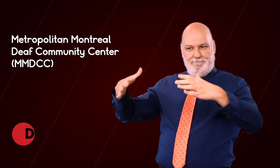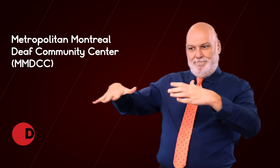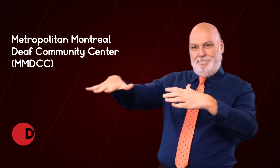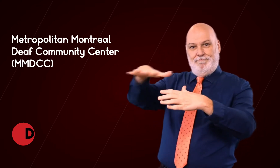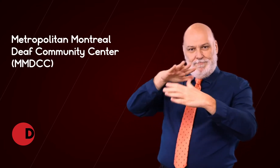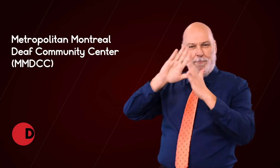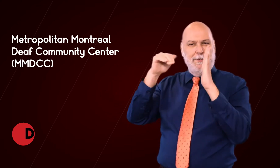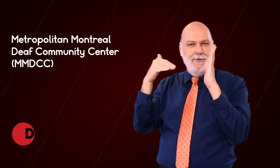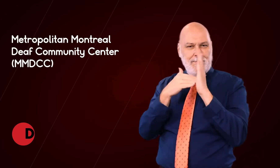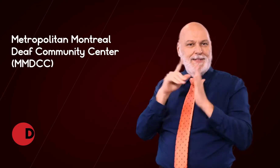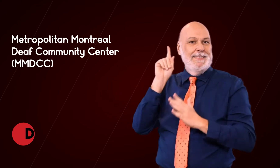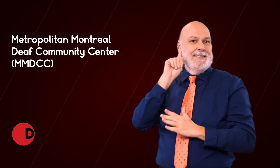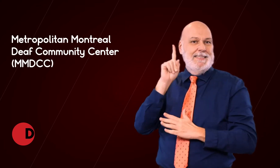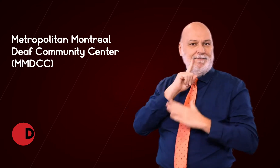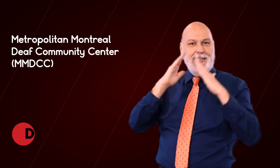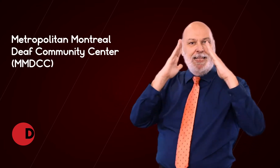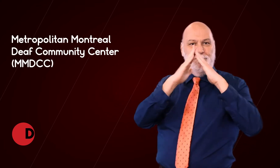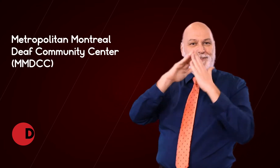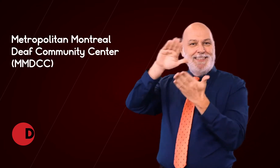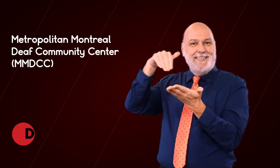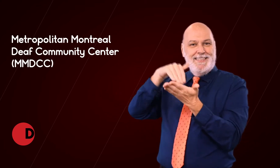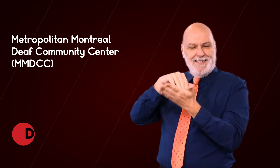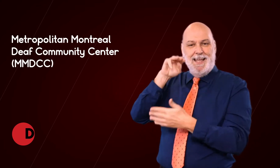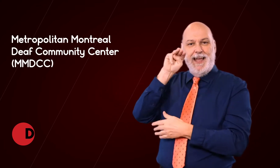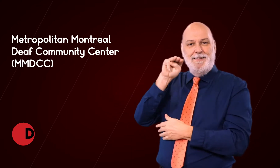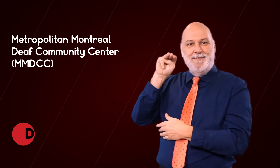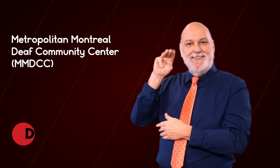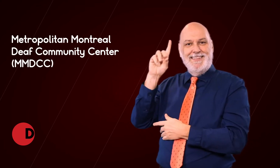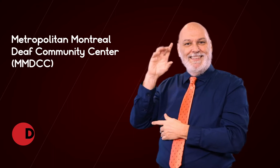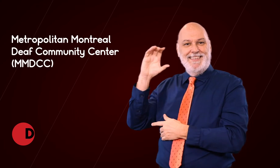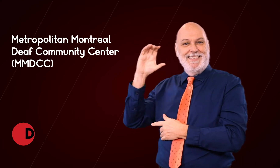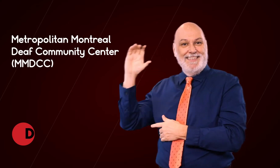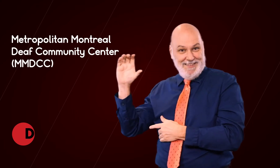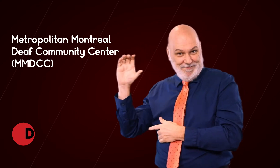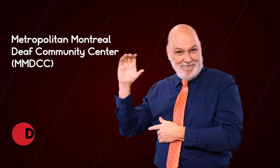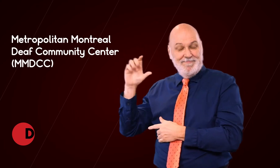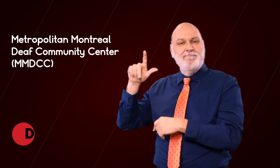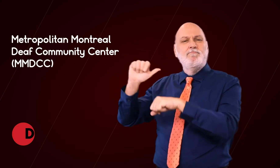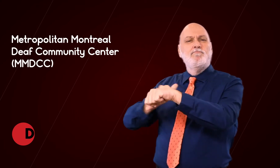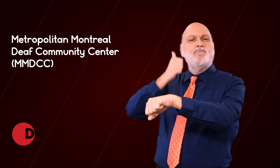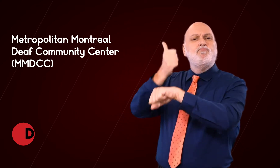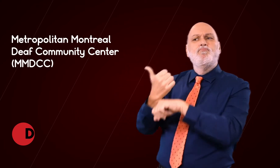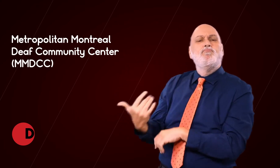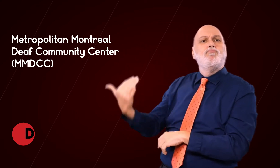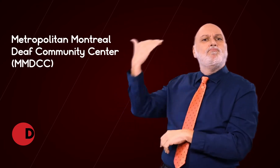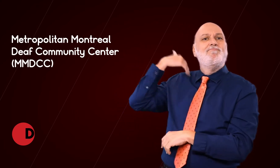The Metropolitan Montreal Deaf Community Centre (MMDCC)